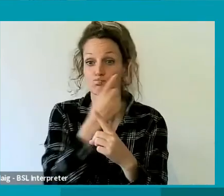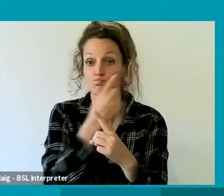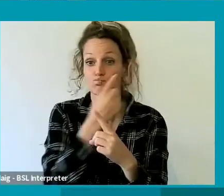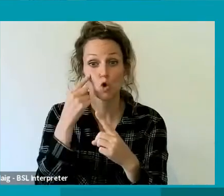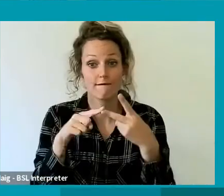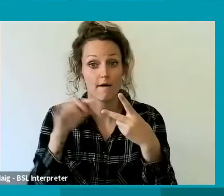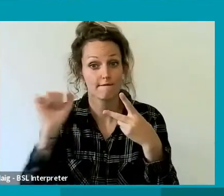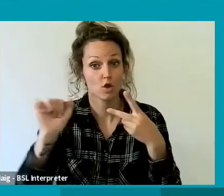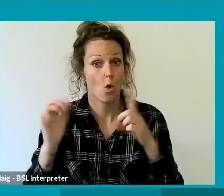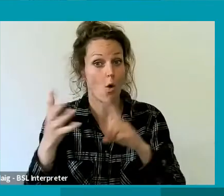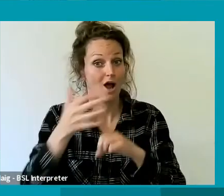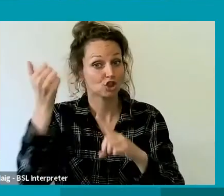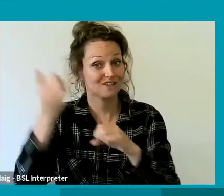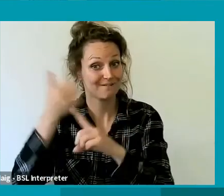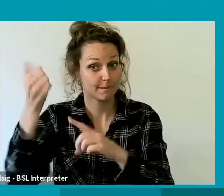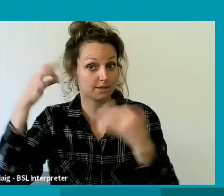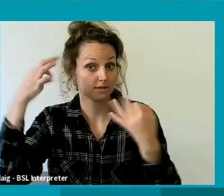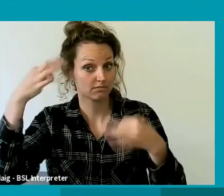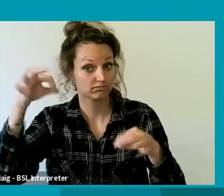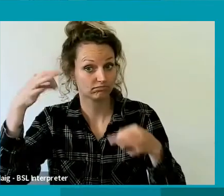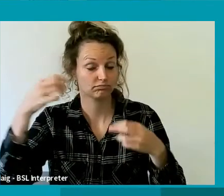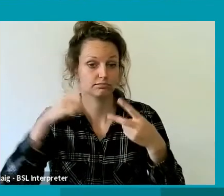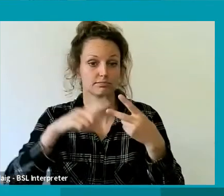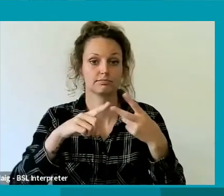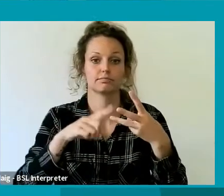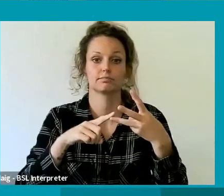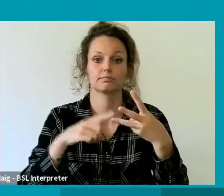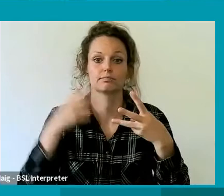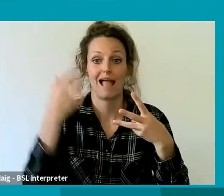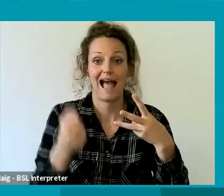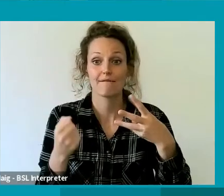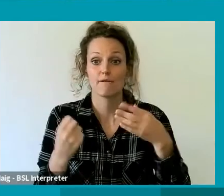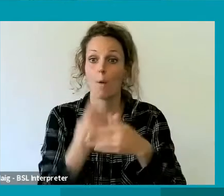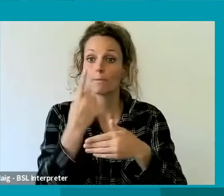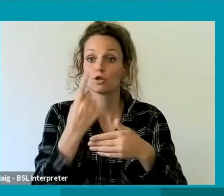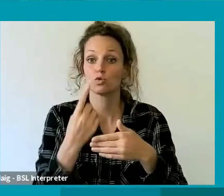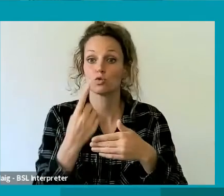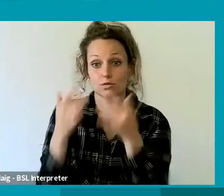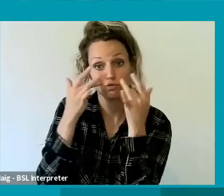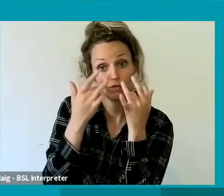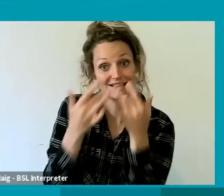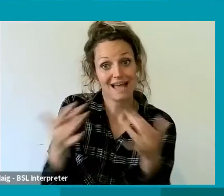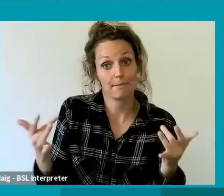but you also have the opportunity to demonstrate your knowledge, your credibility, your leadership,